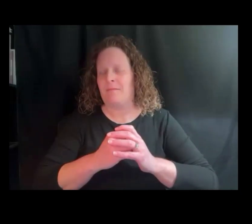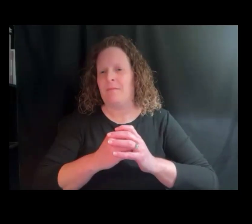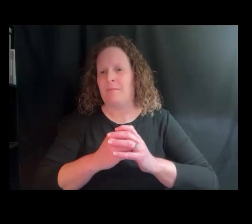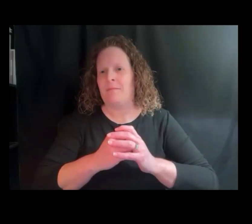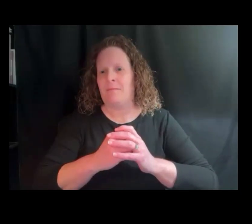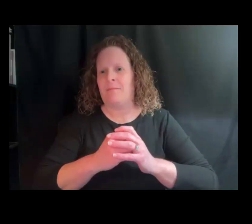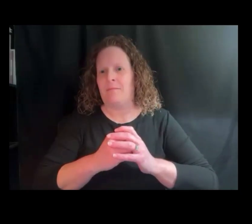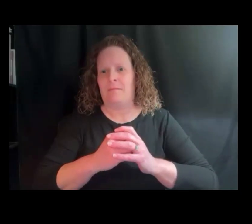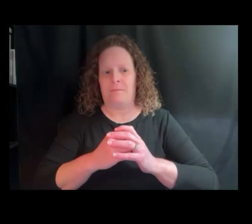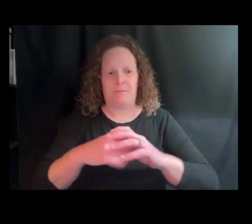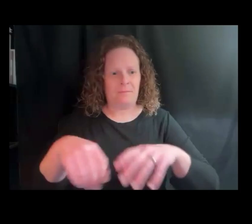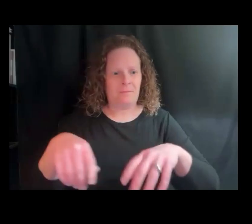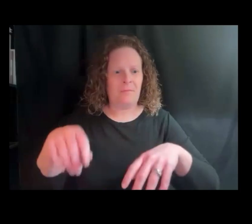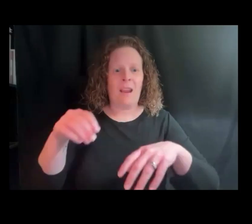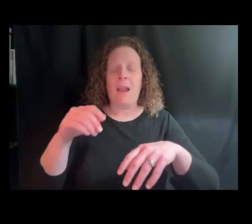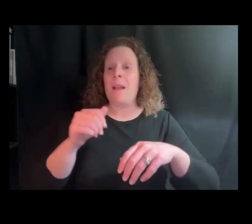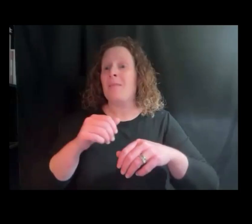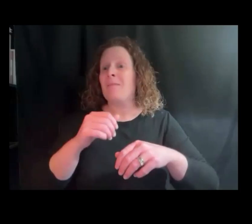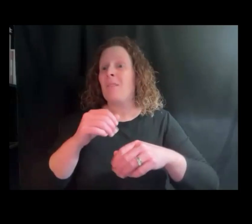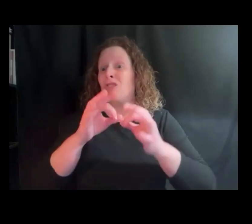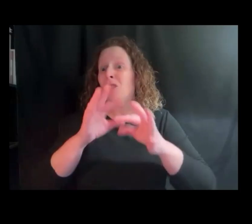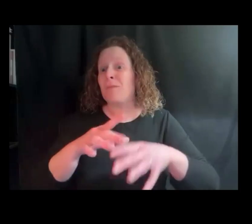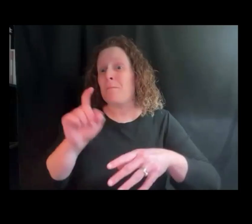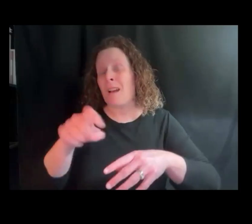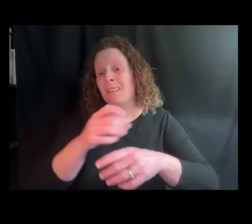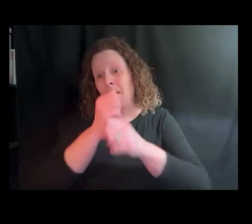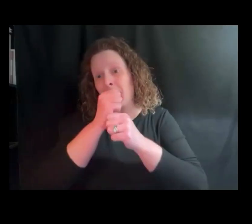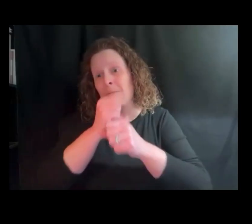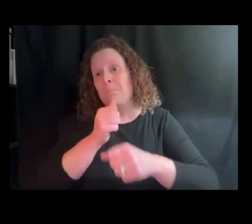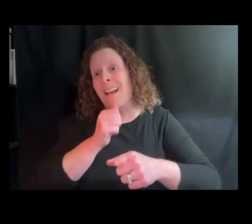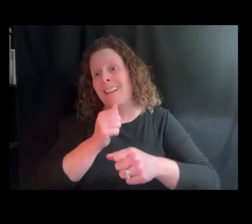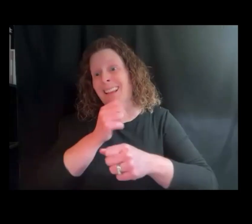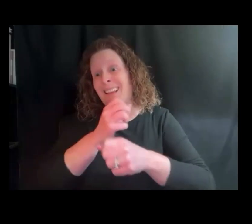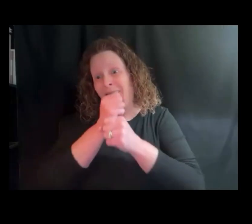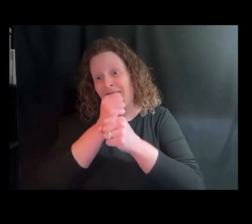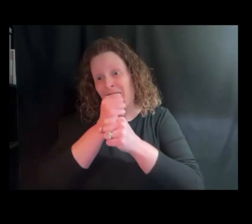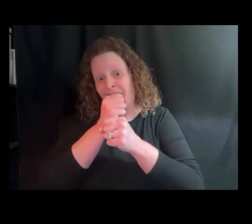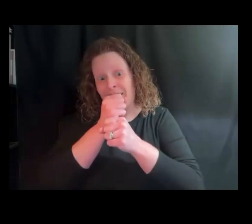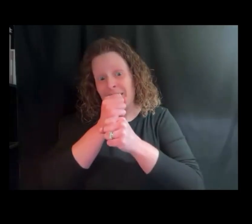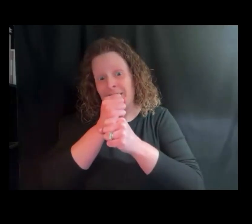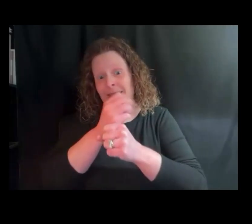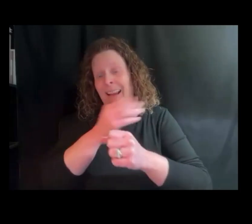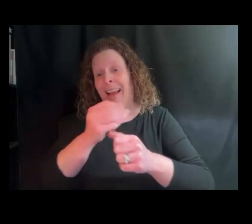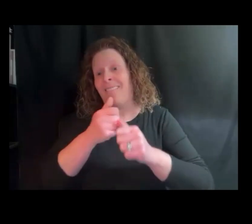in further discussions. Interpreters also have to